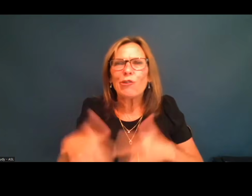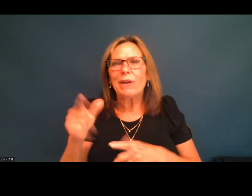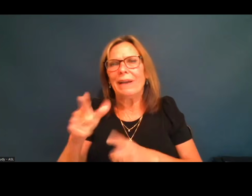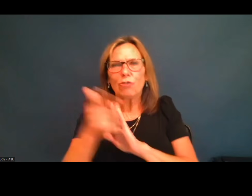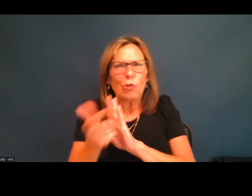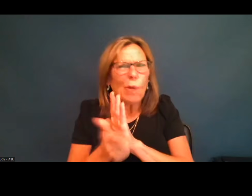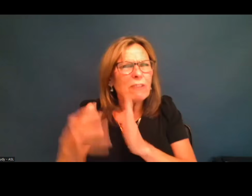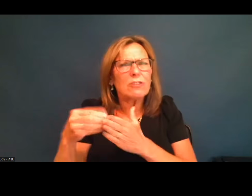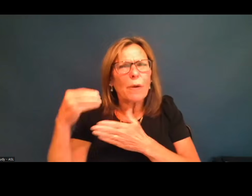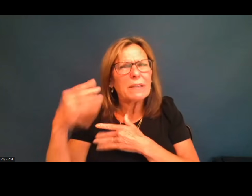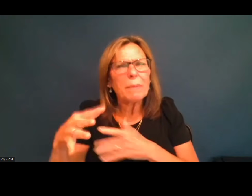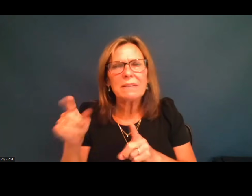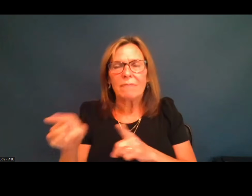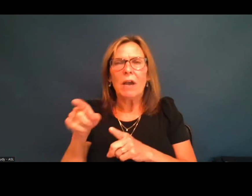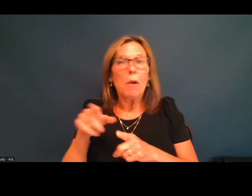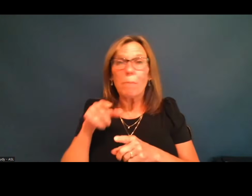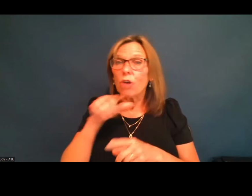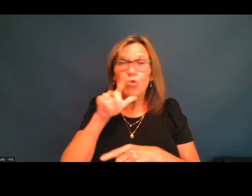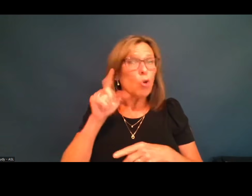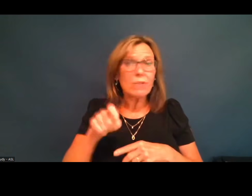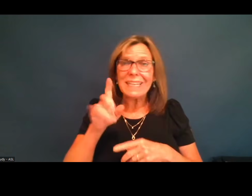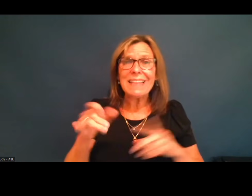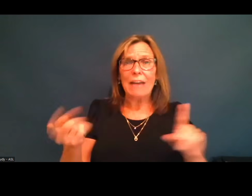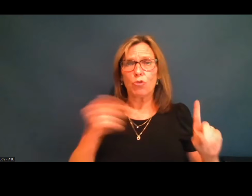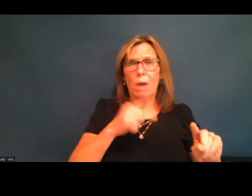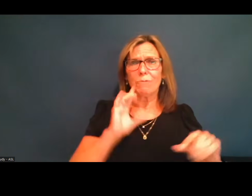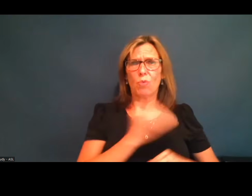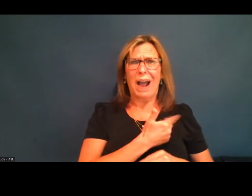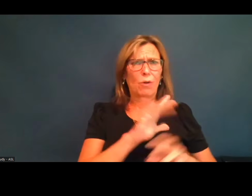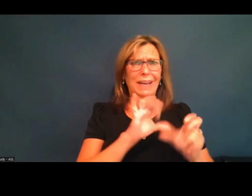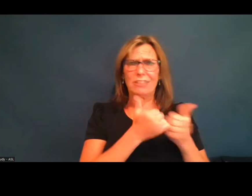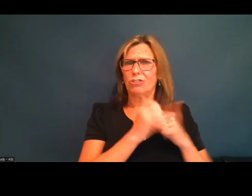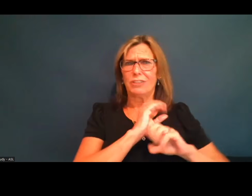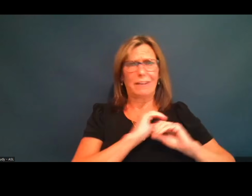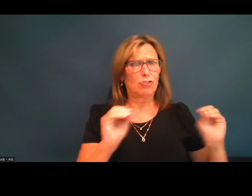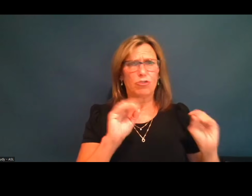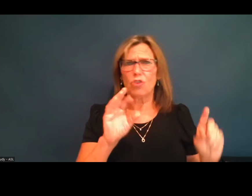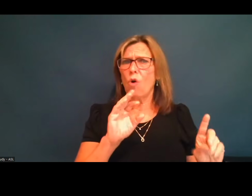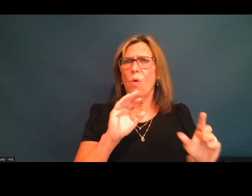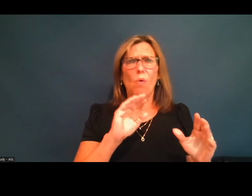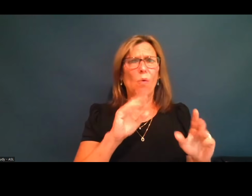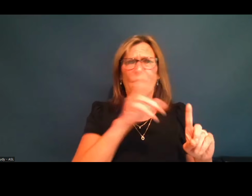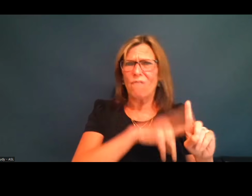If you get a probable cause determination, an attorney will be appointed to your case , Does it take time? Yes, But